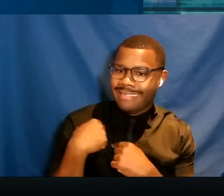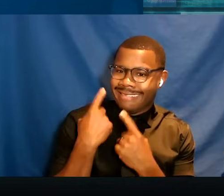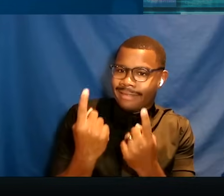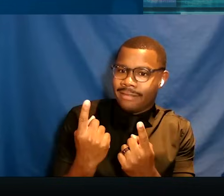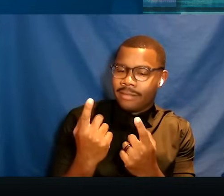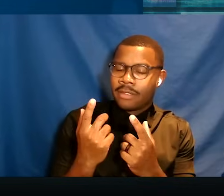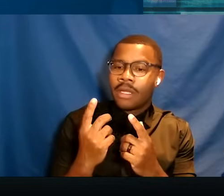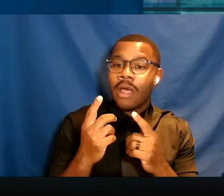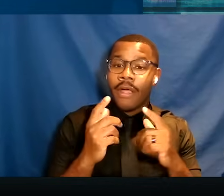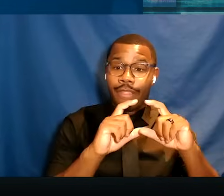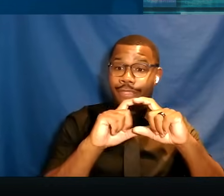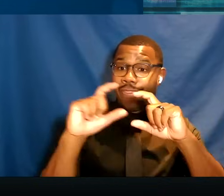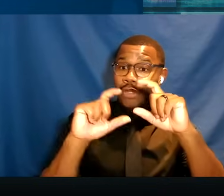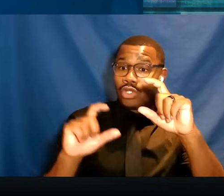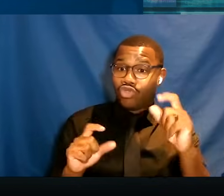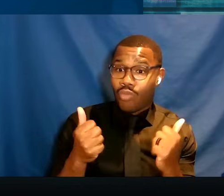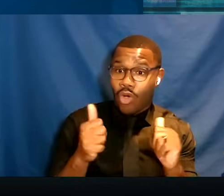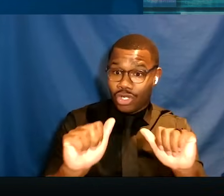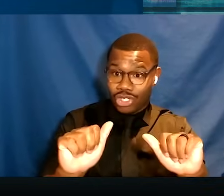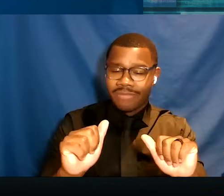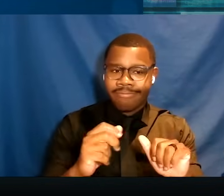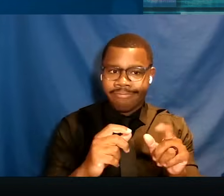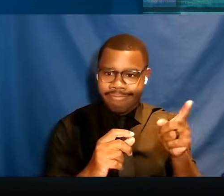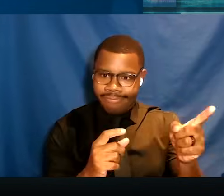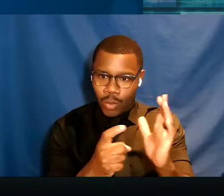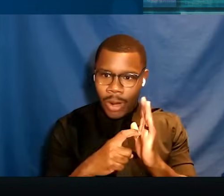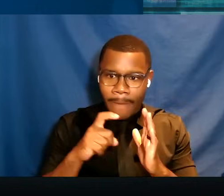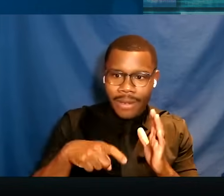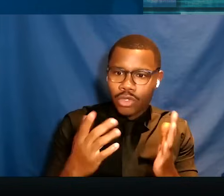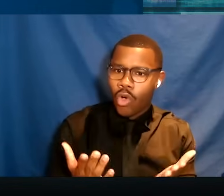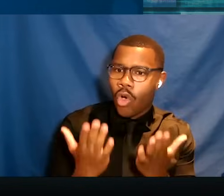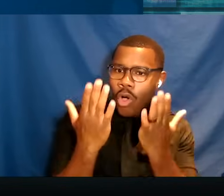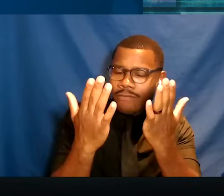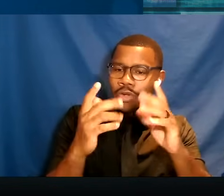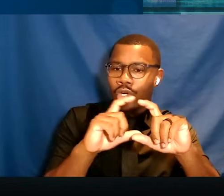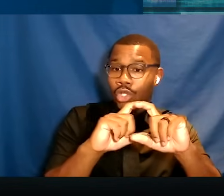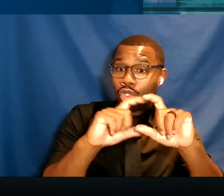'cause they have to offer a virtual or a Zoom alternative. So I got my audition on a Friday,